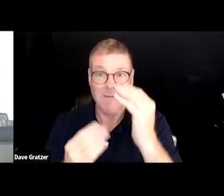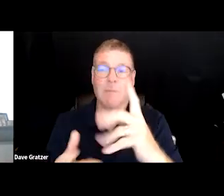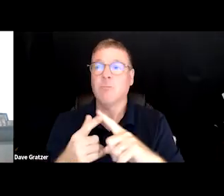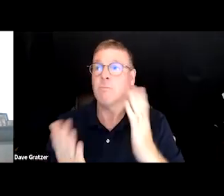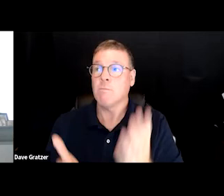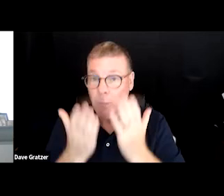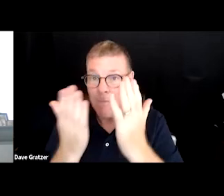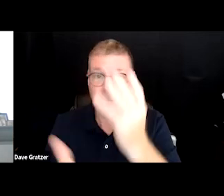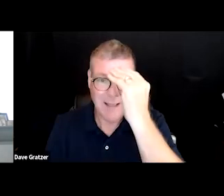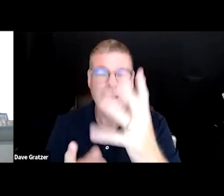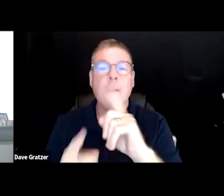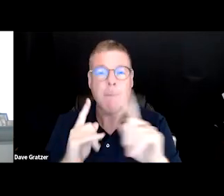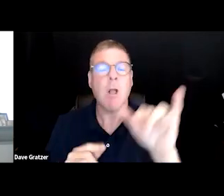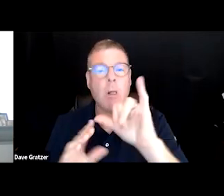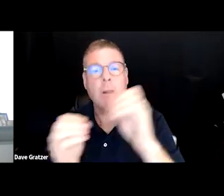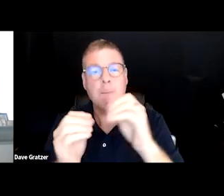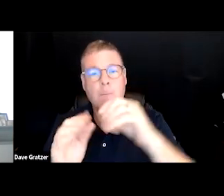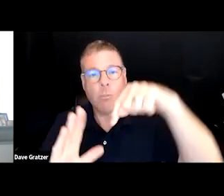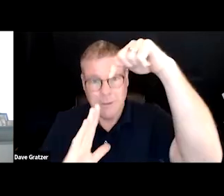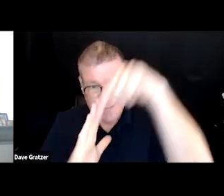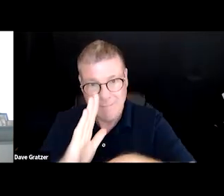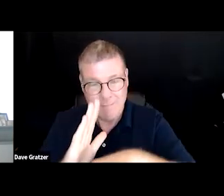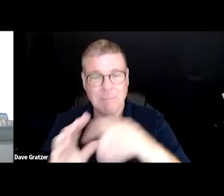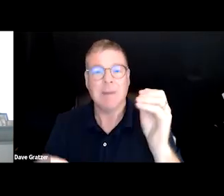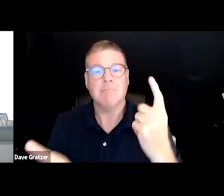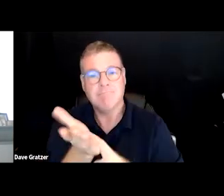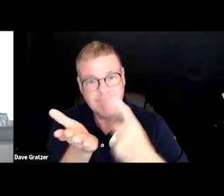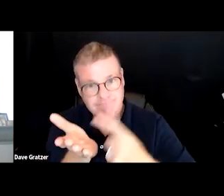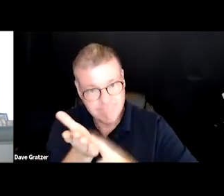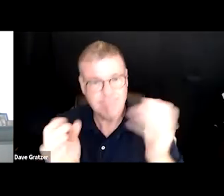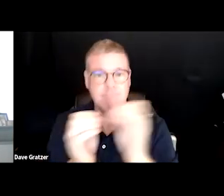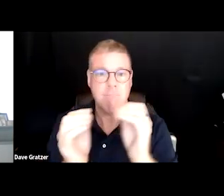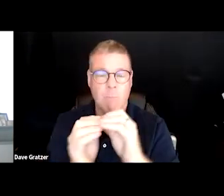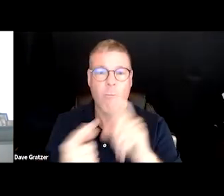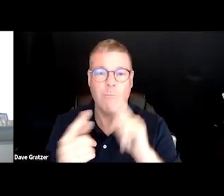but it always takes us a little bit deeper into the conversation to identify what's happening